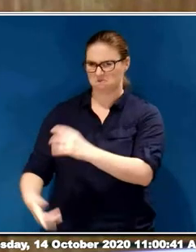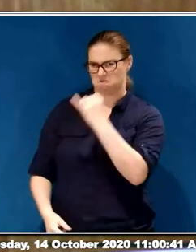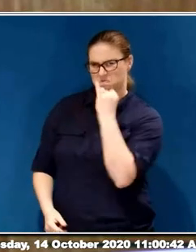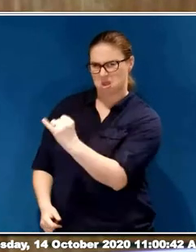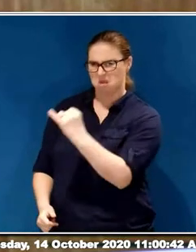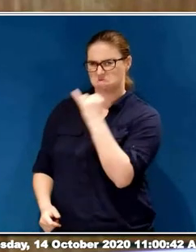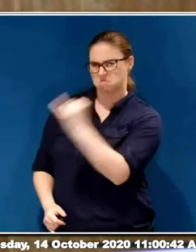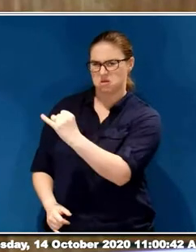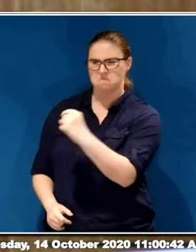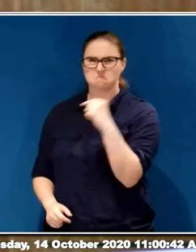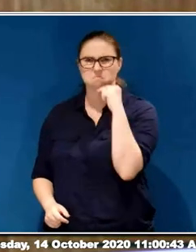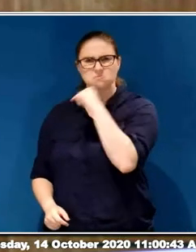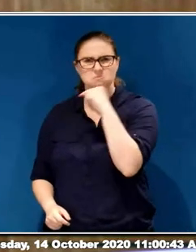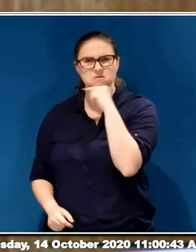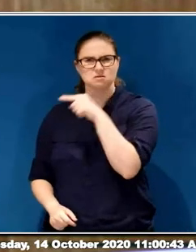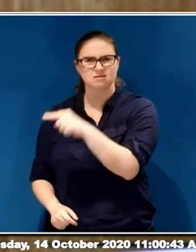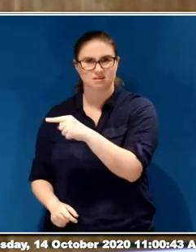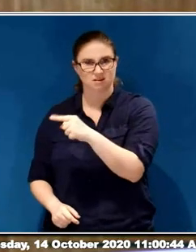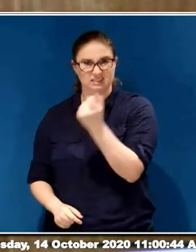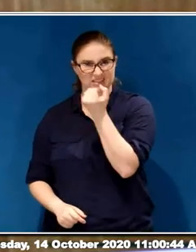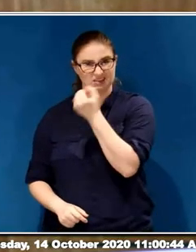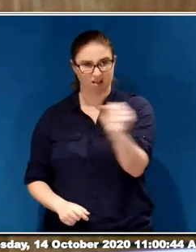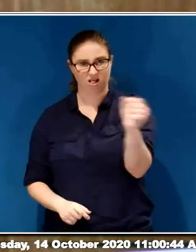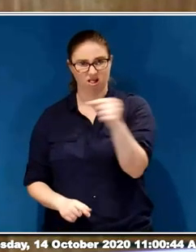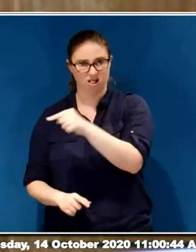still resonates with him on a daily basis.